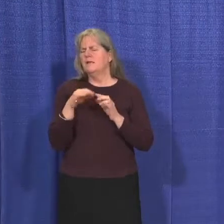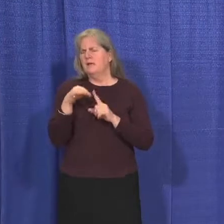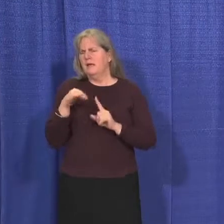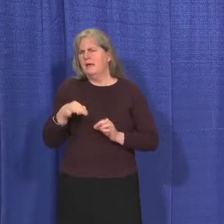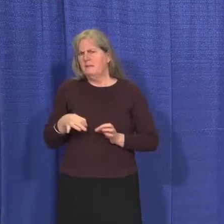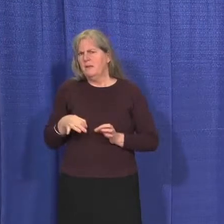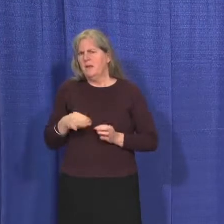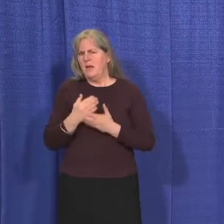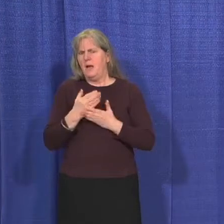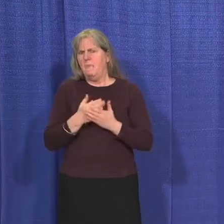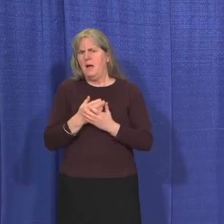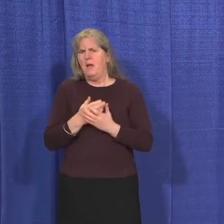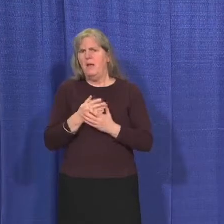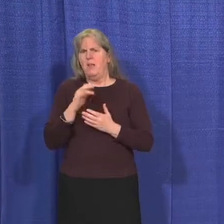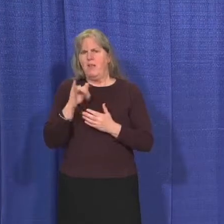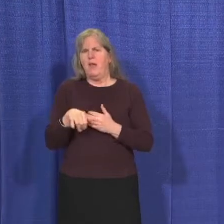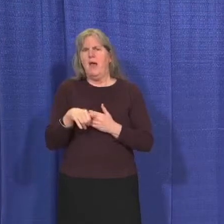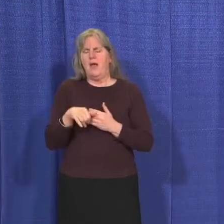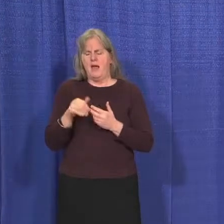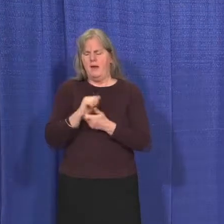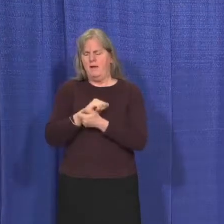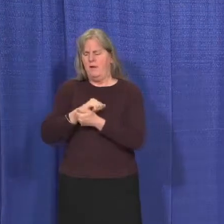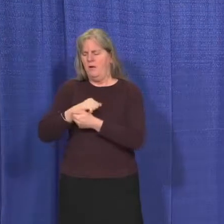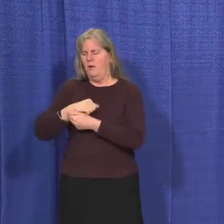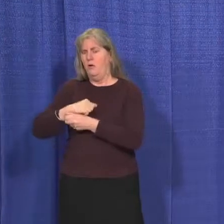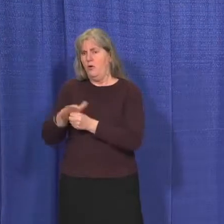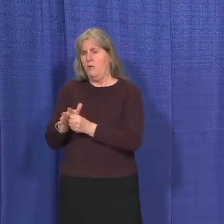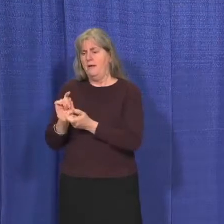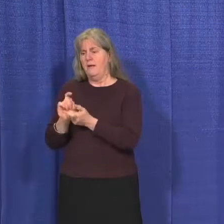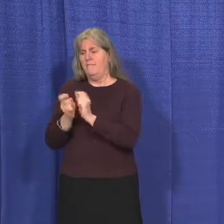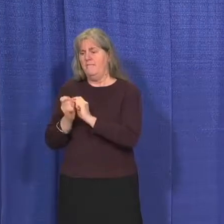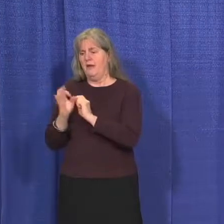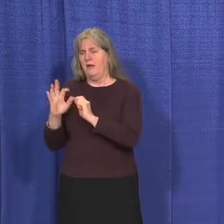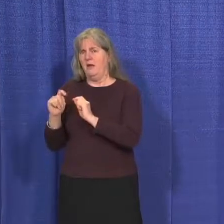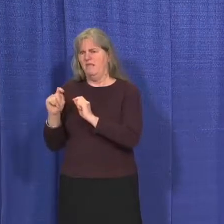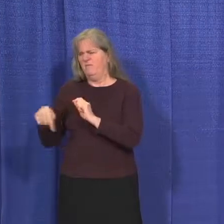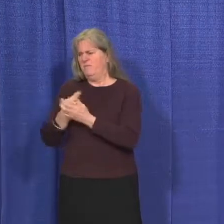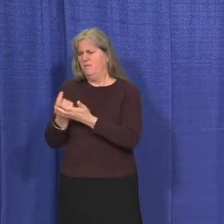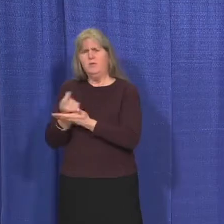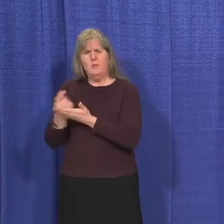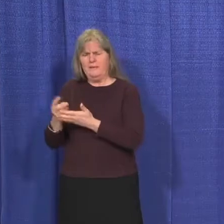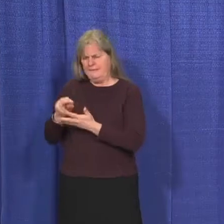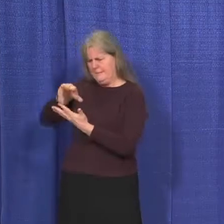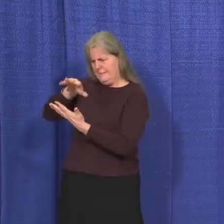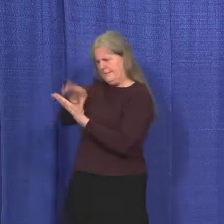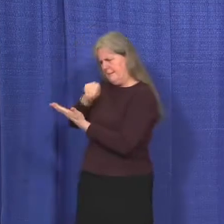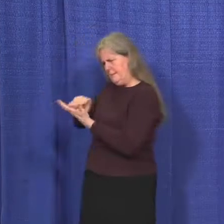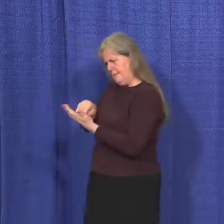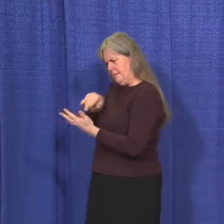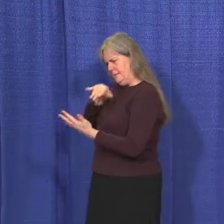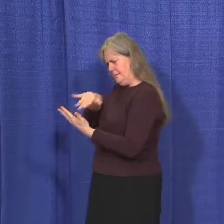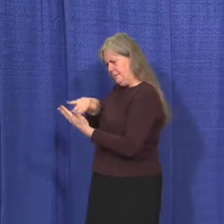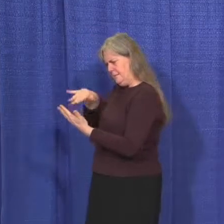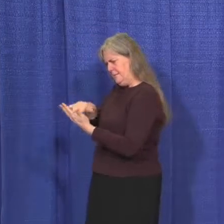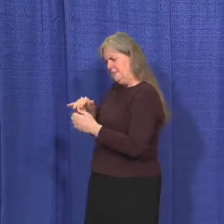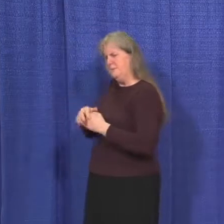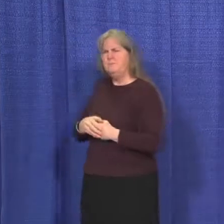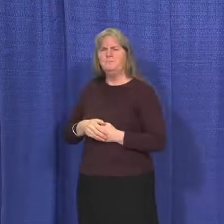to review some key features we are learning about these variants just in the last couple